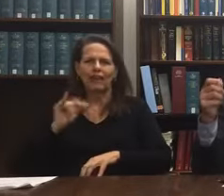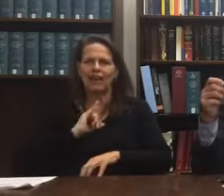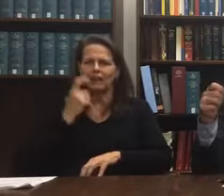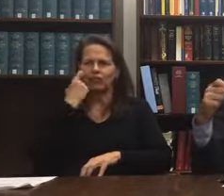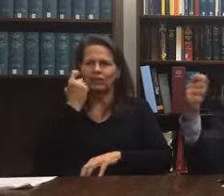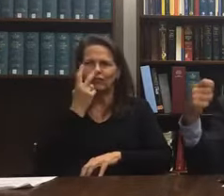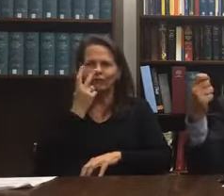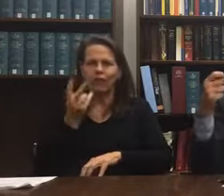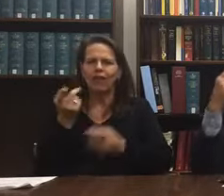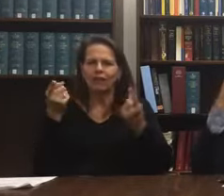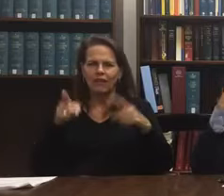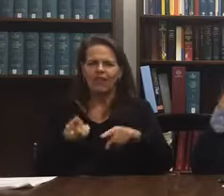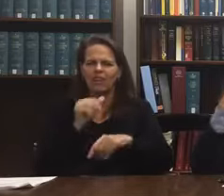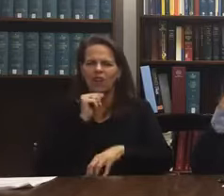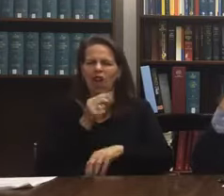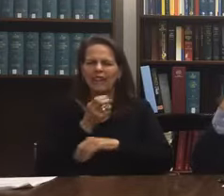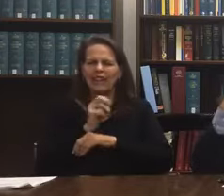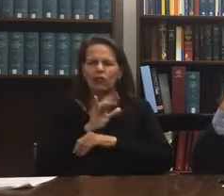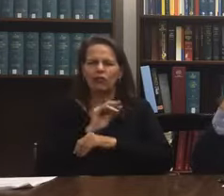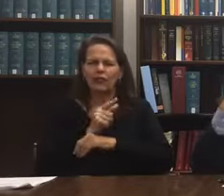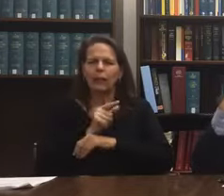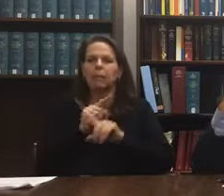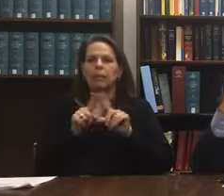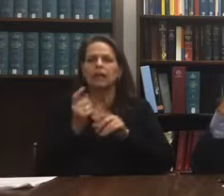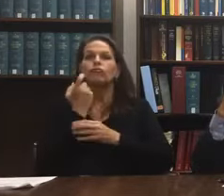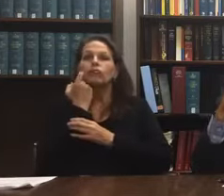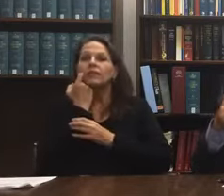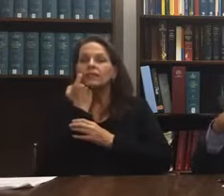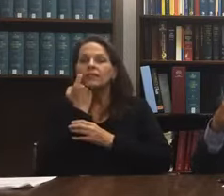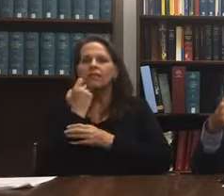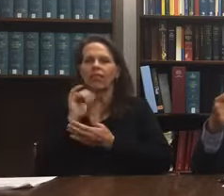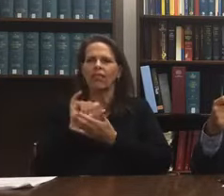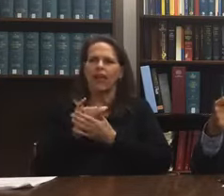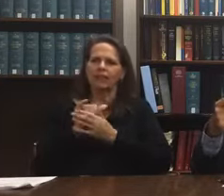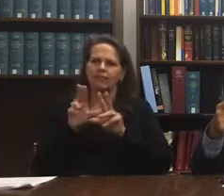that not at a hearing but recently where they were denying a piece of equipment